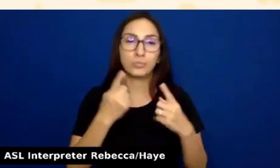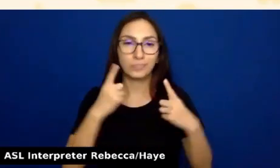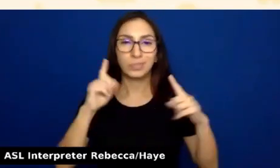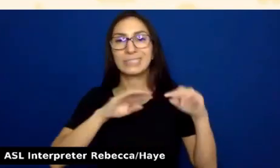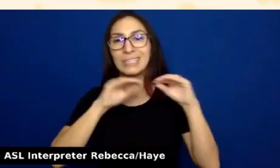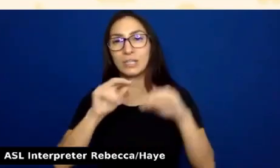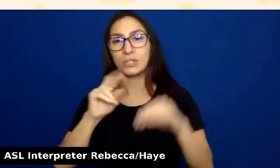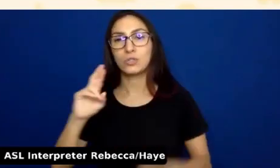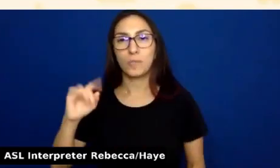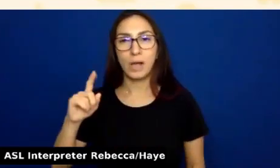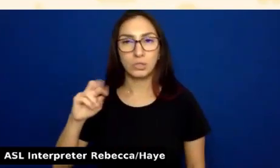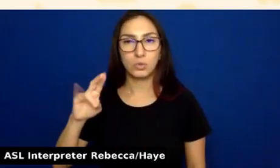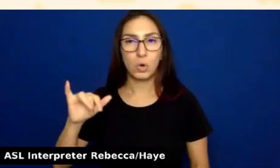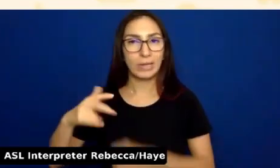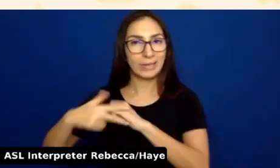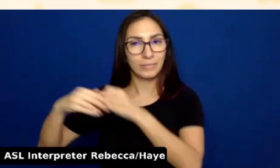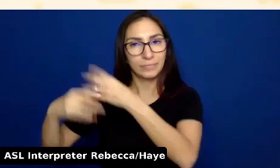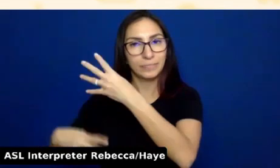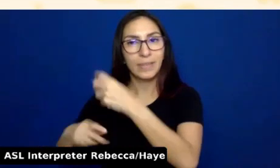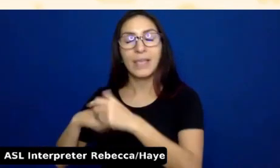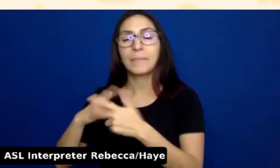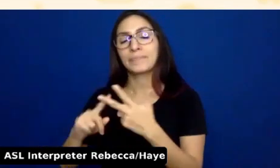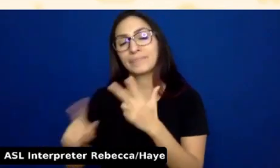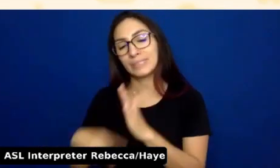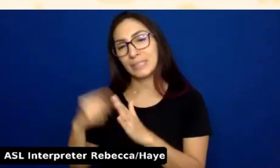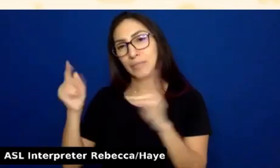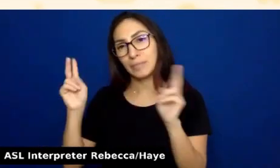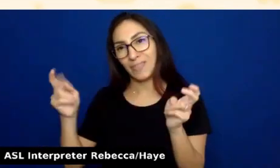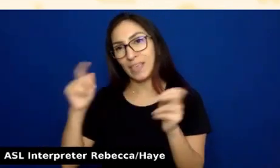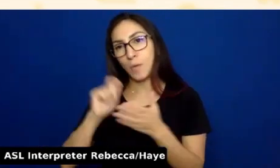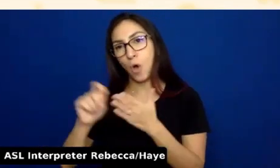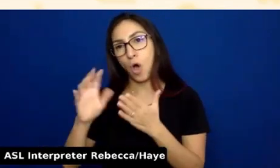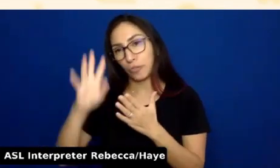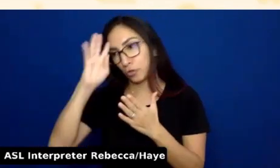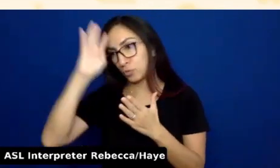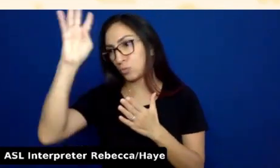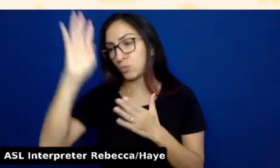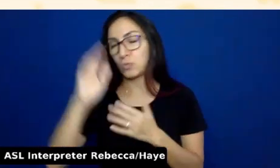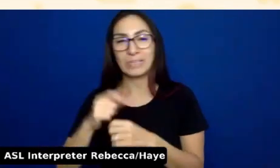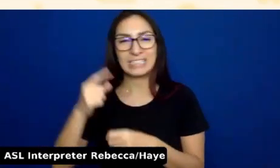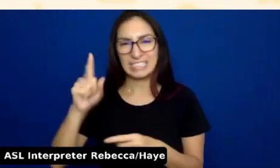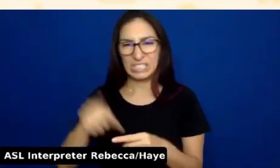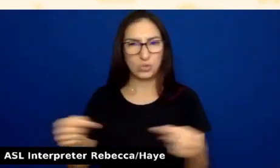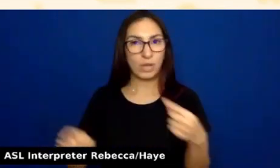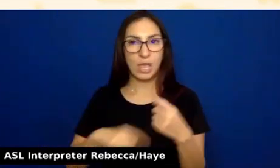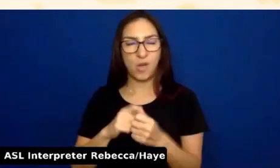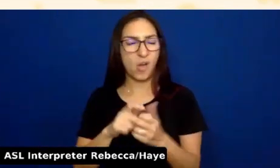And other times, the theme authors disagree with some of the specific requirements of the repository.